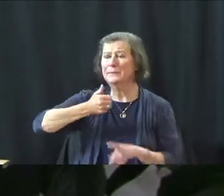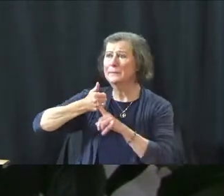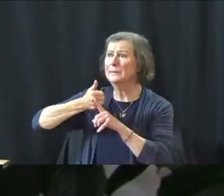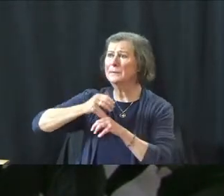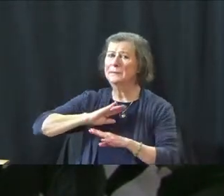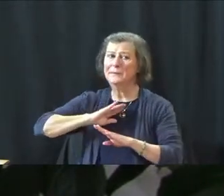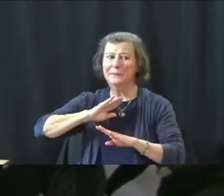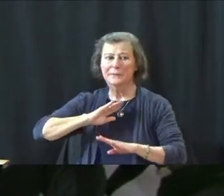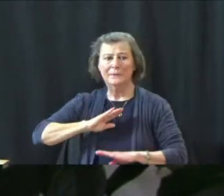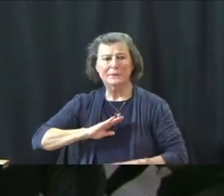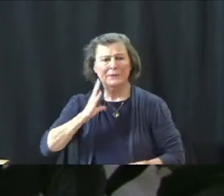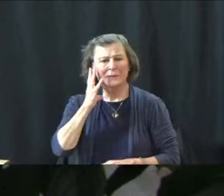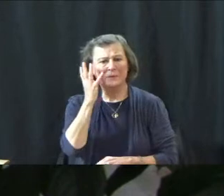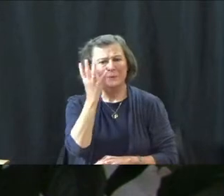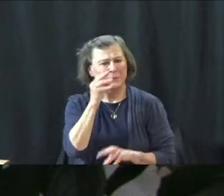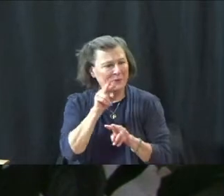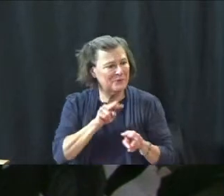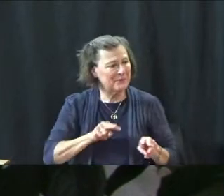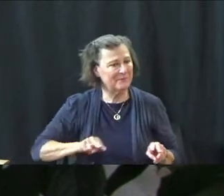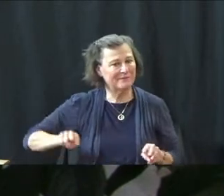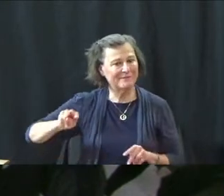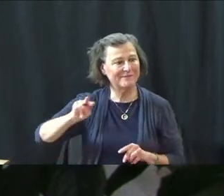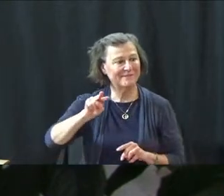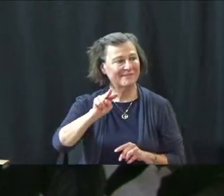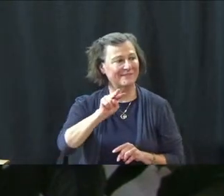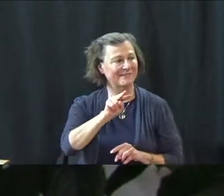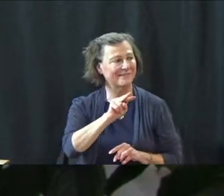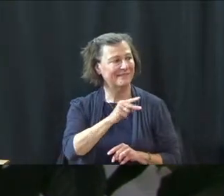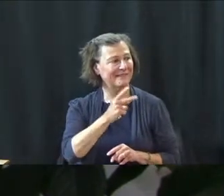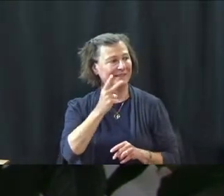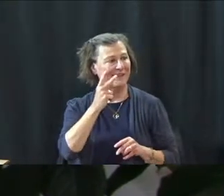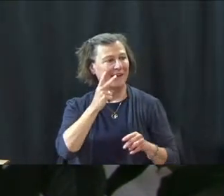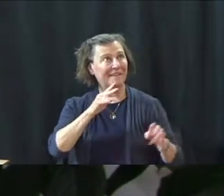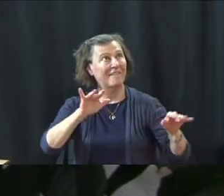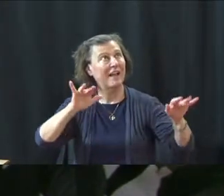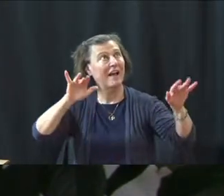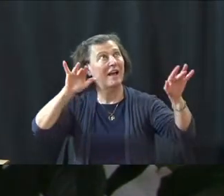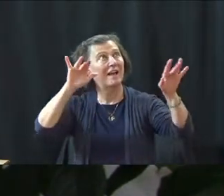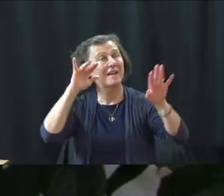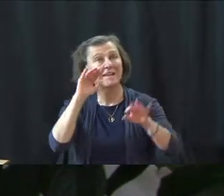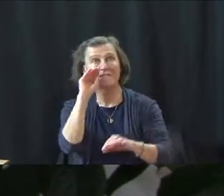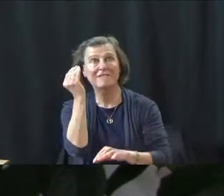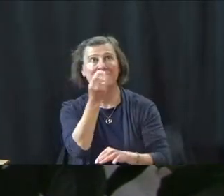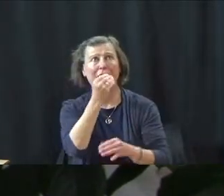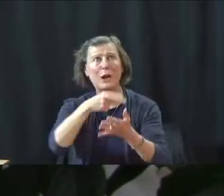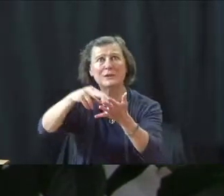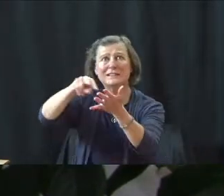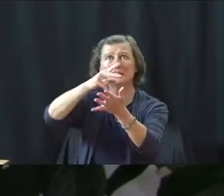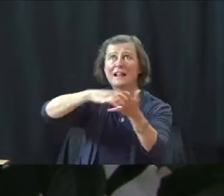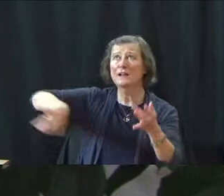“What lovely sights there are. I see flying flowers, Dancing through the air!